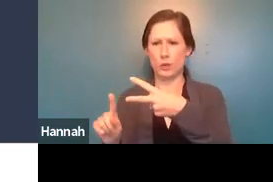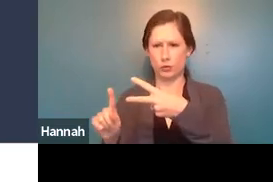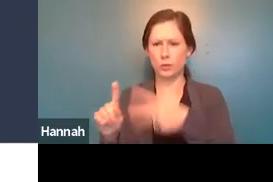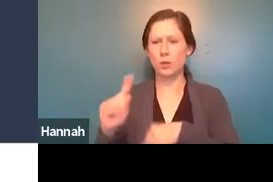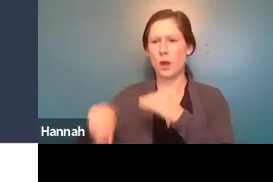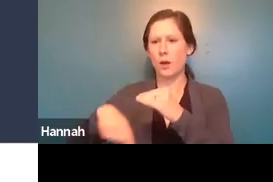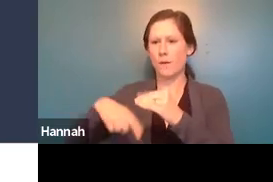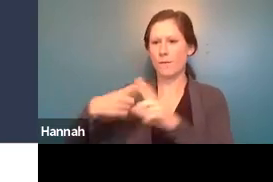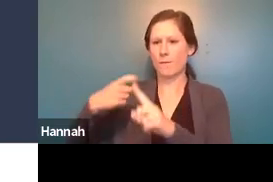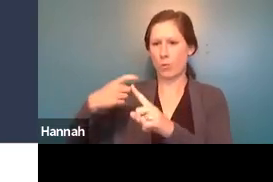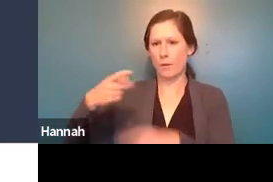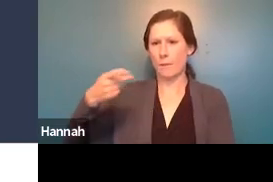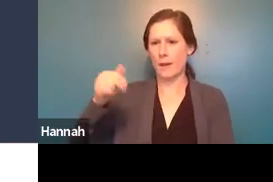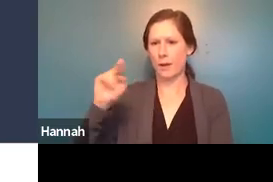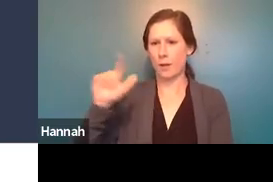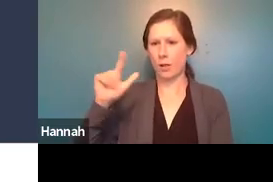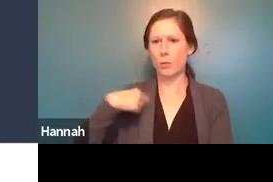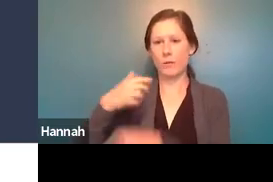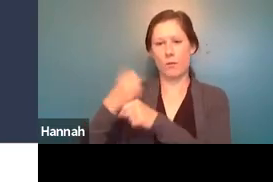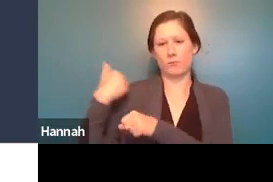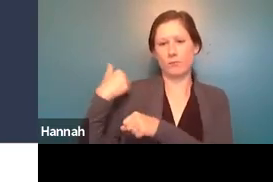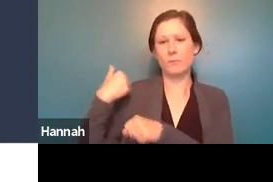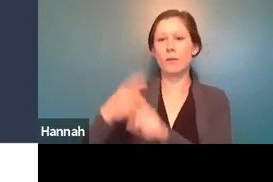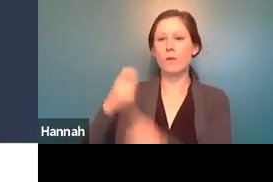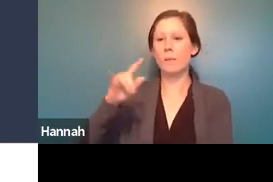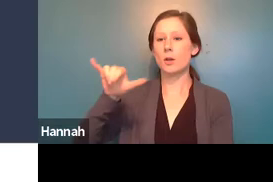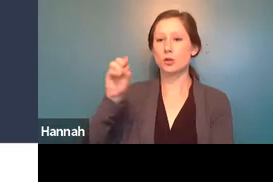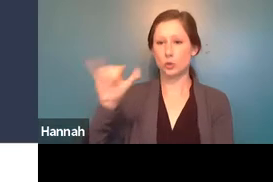got in earlier. This one's from Joy at Variety and I guess